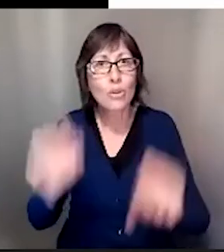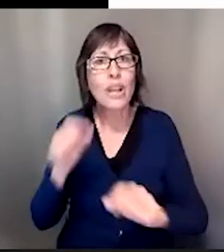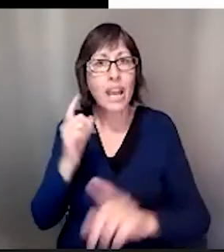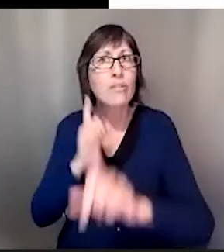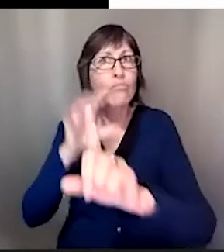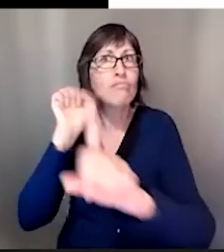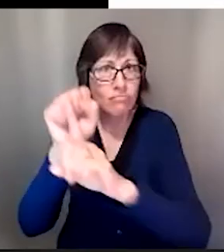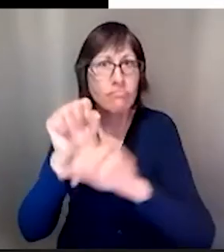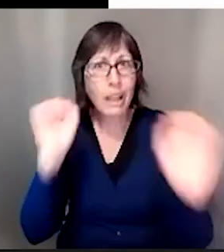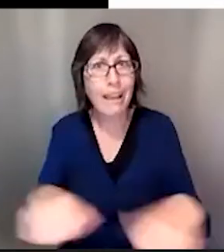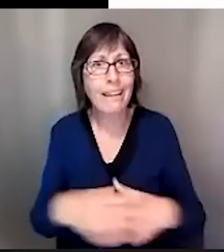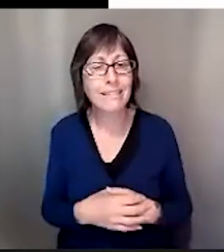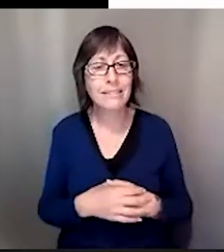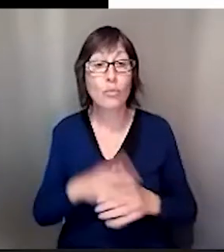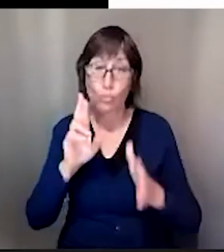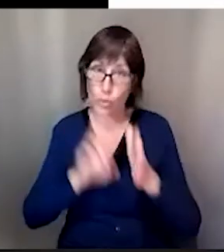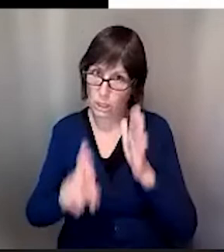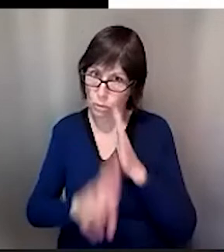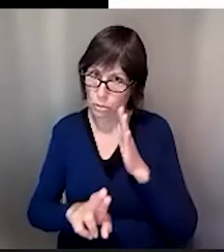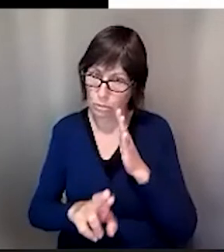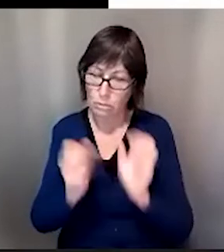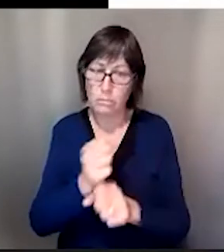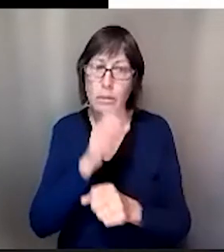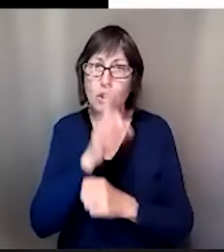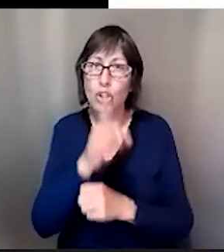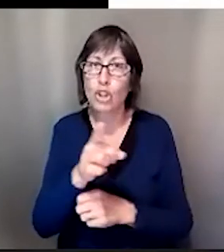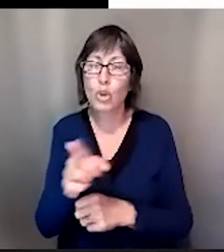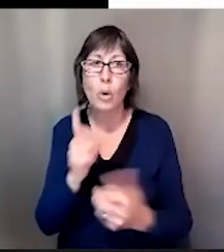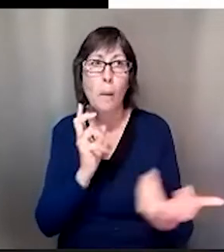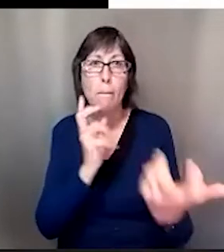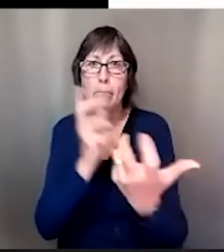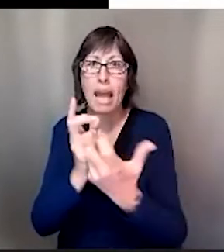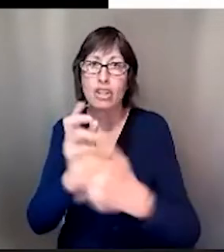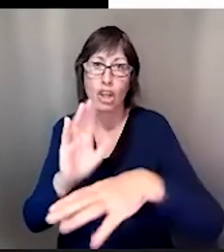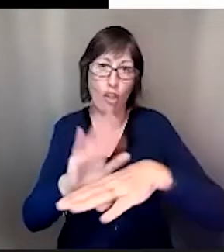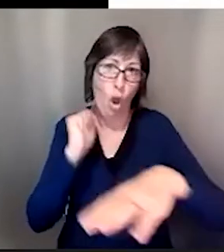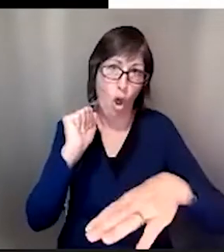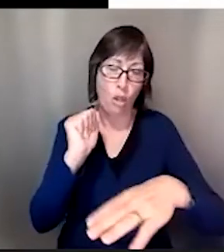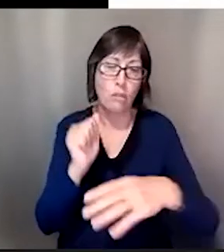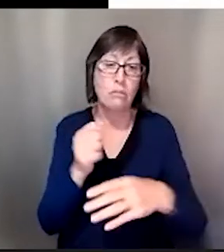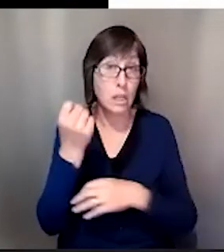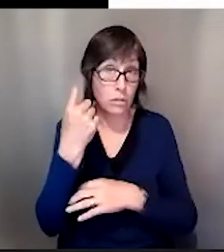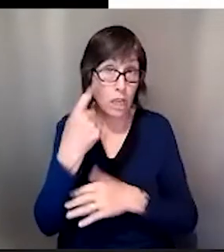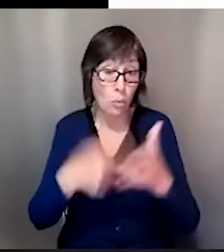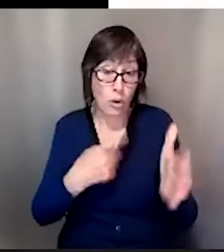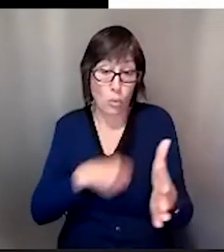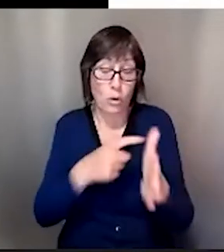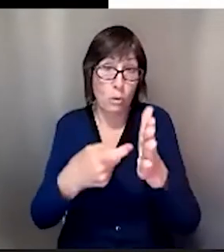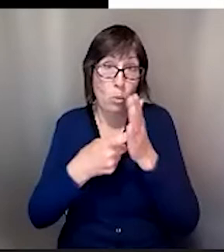Do your research. Make sure you are fulfilling the requests of the call and understand fully what we require to evaluate your submission.